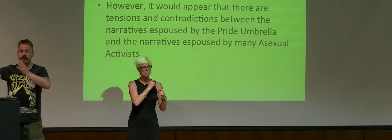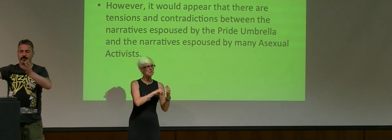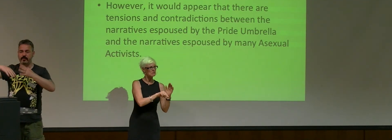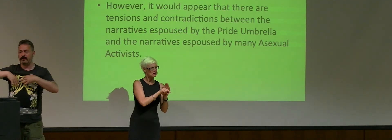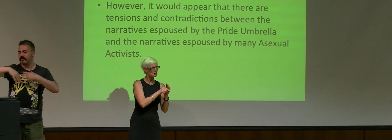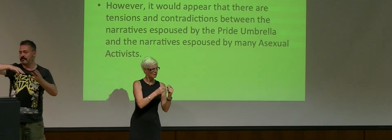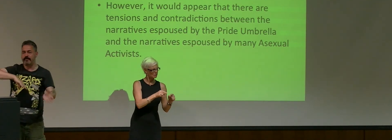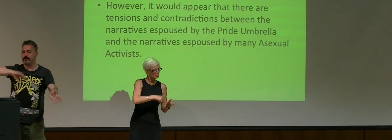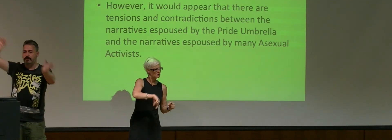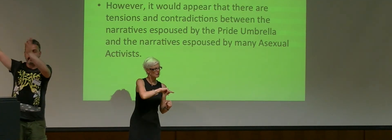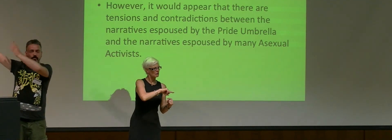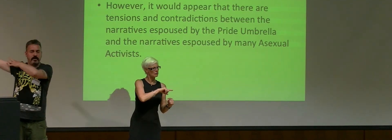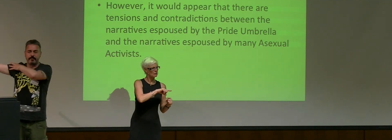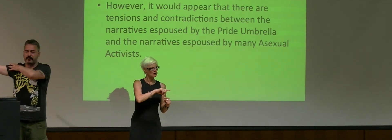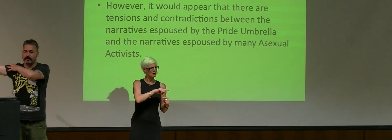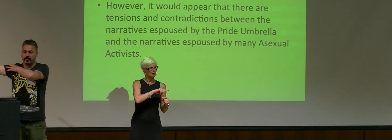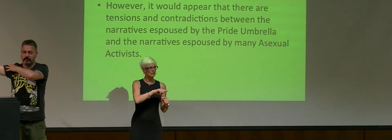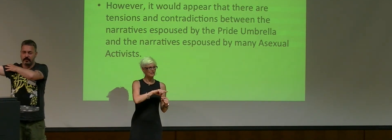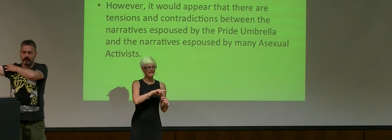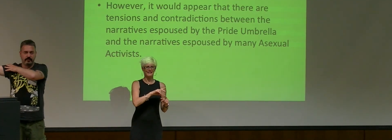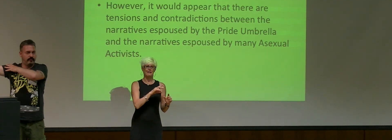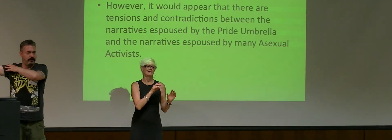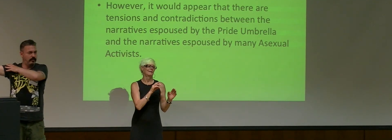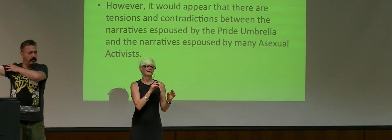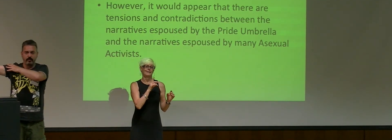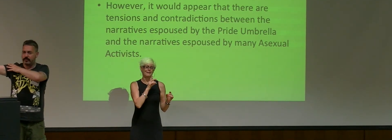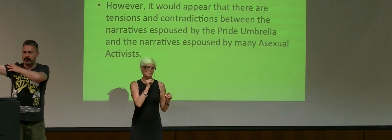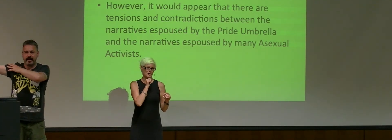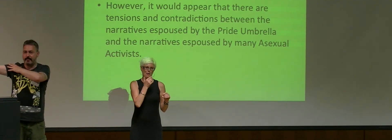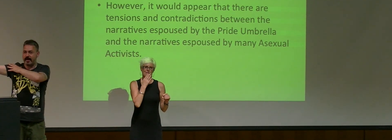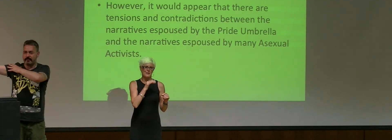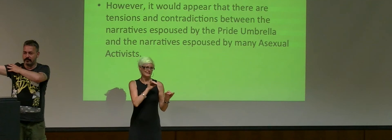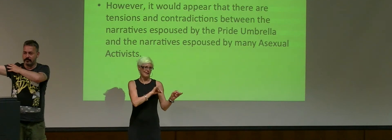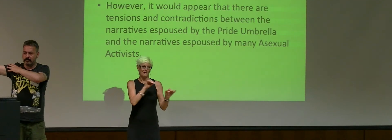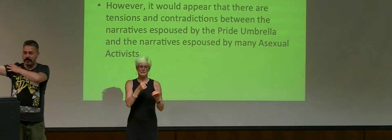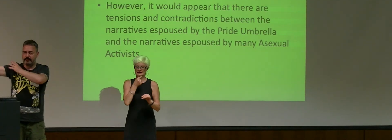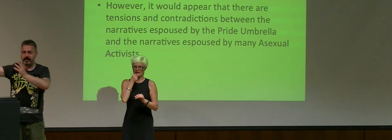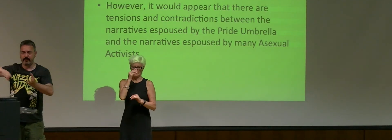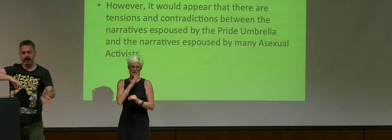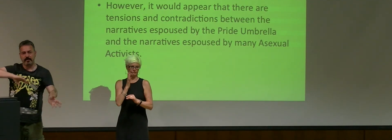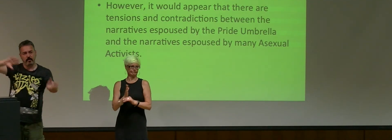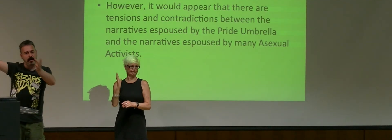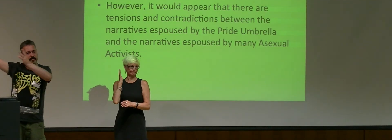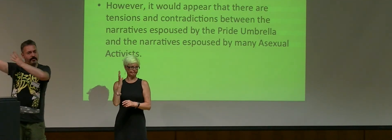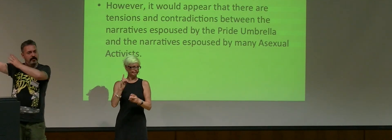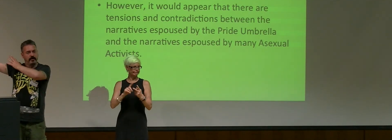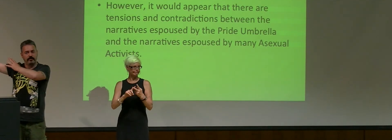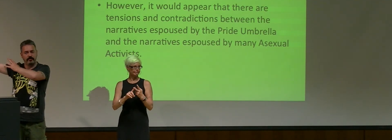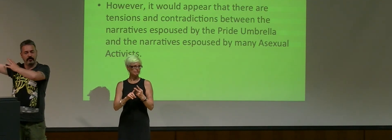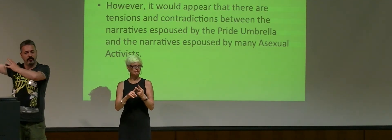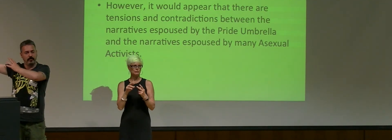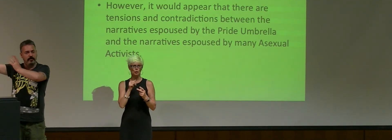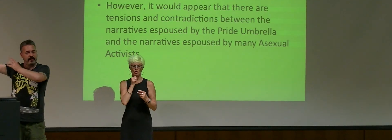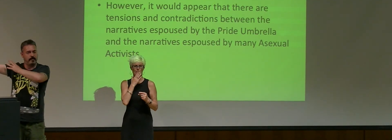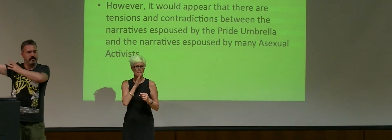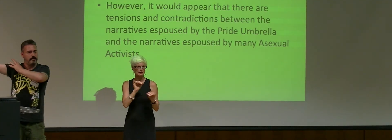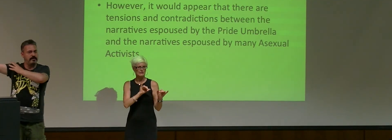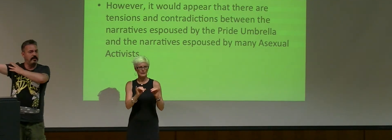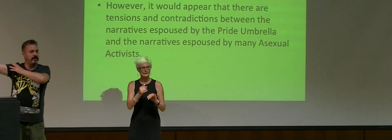but of course, it’s never as bad as what happened to gay men. It’s never as bad as what happened to lesbians,